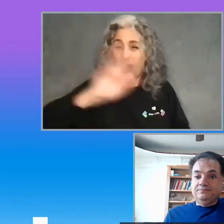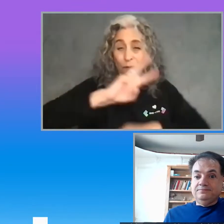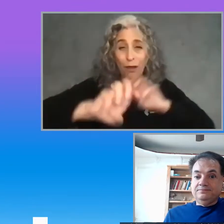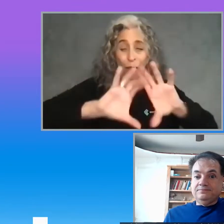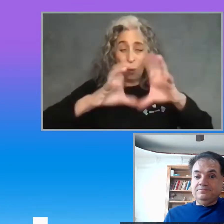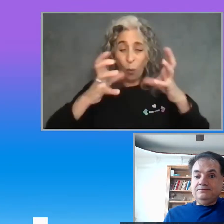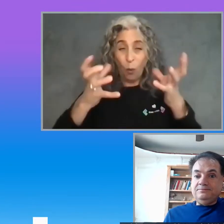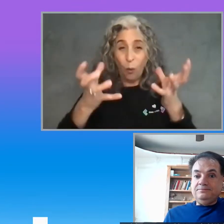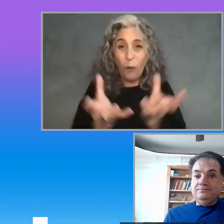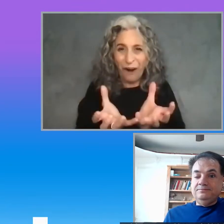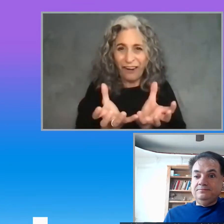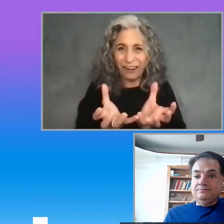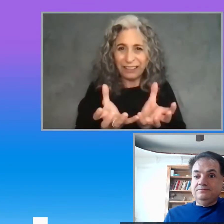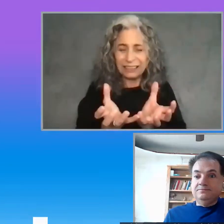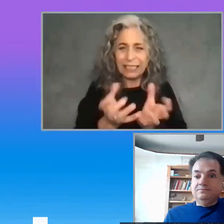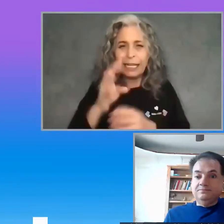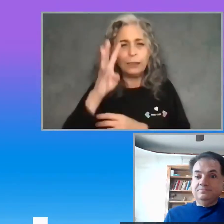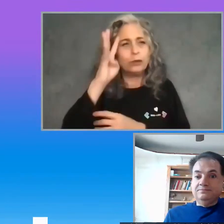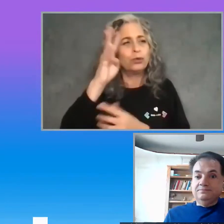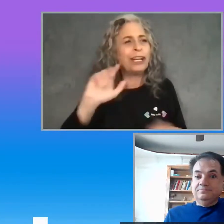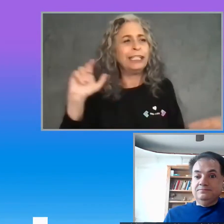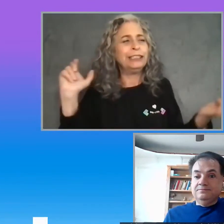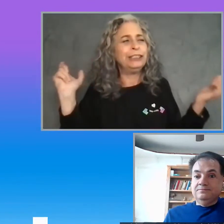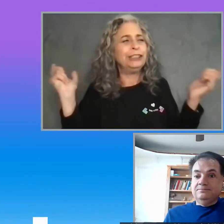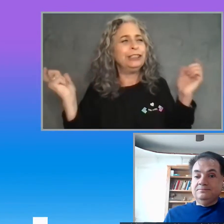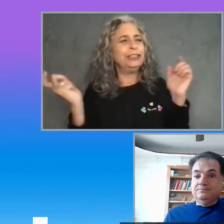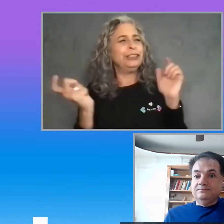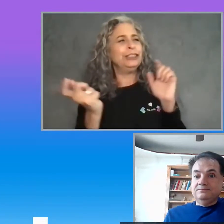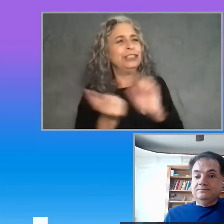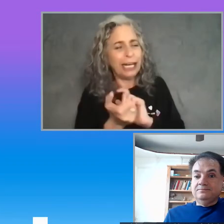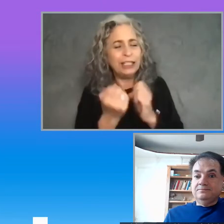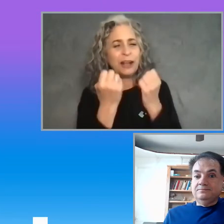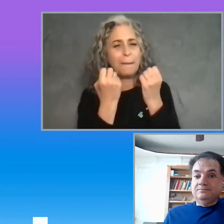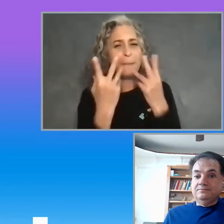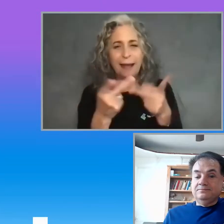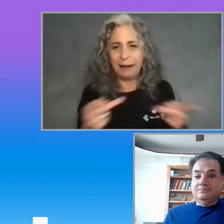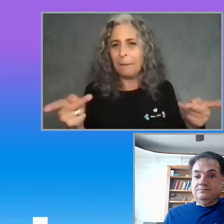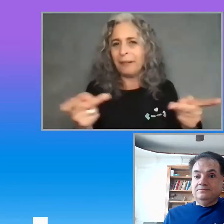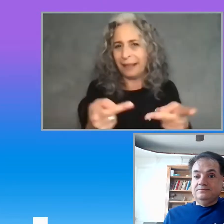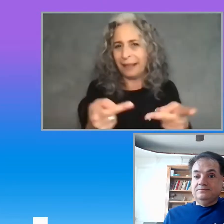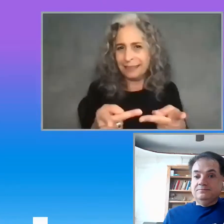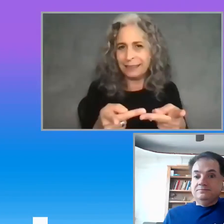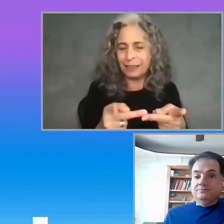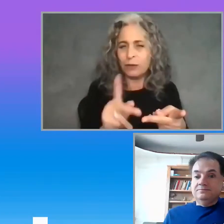world. It has created change in